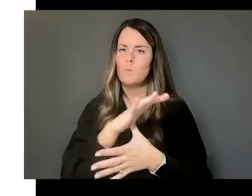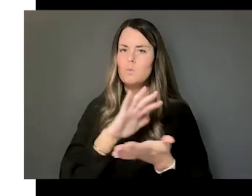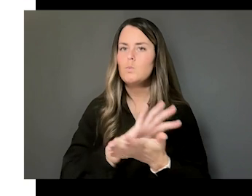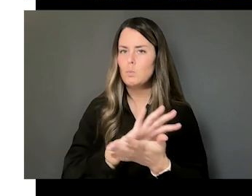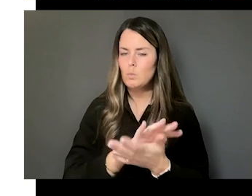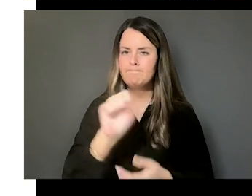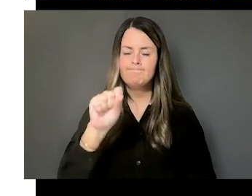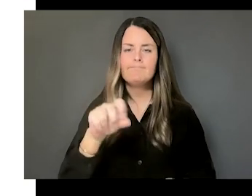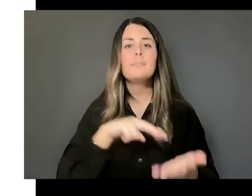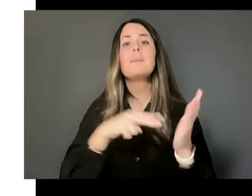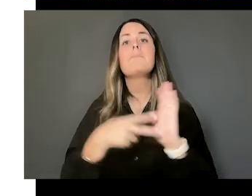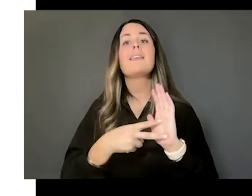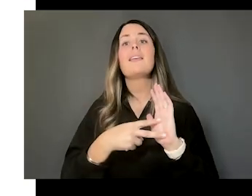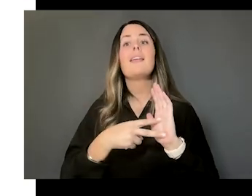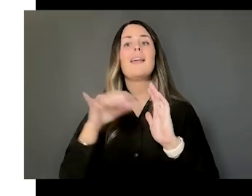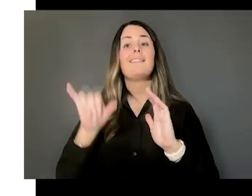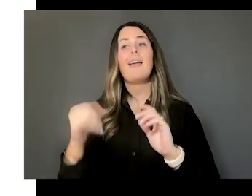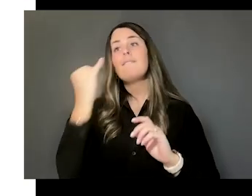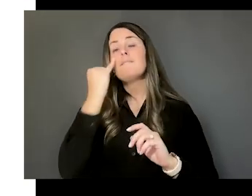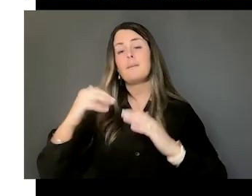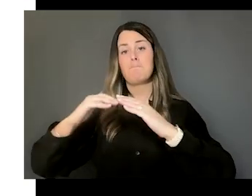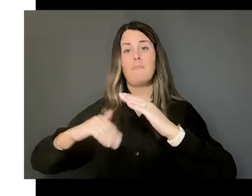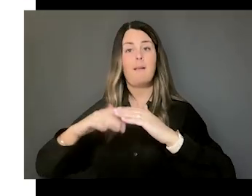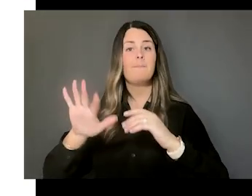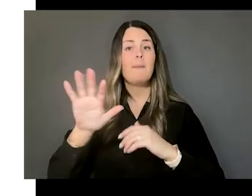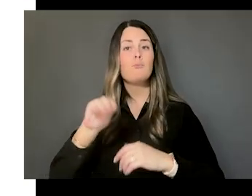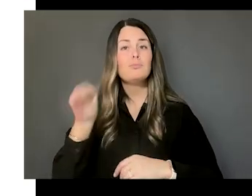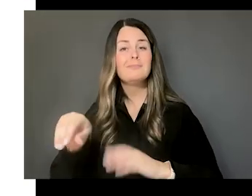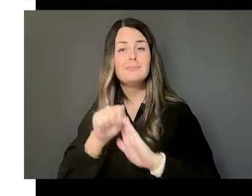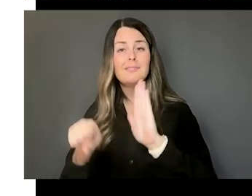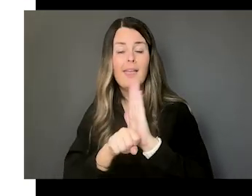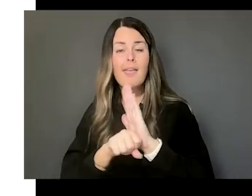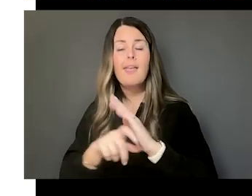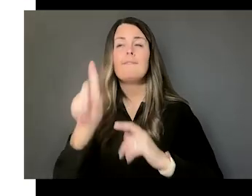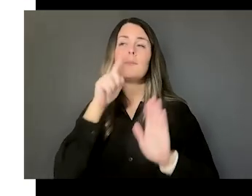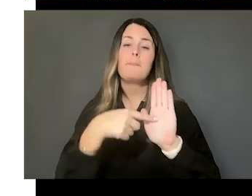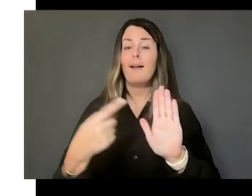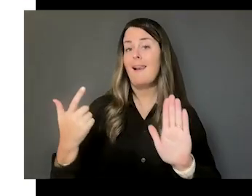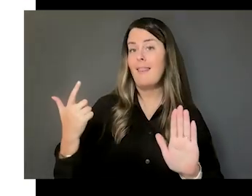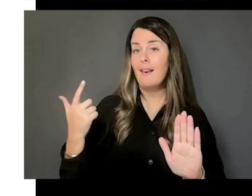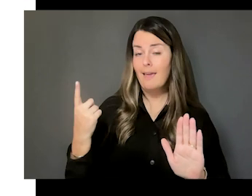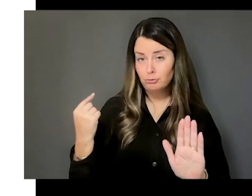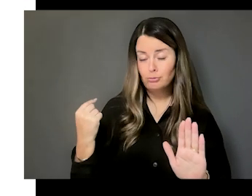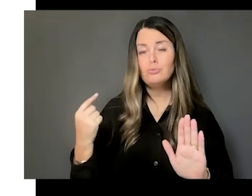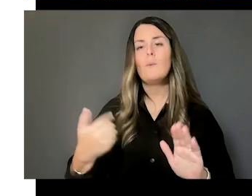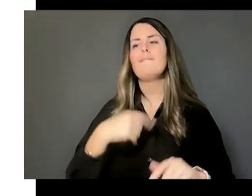That means that they're in the bottom 5% in the state. Last year, we had 1/3 of our middle schools